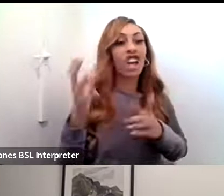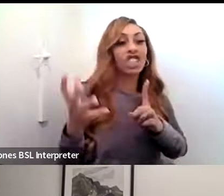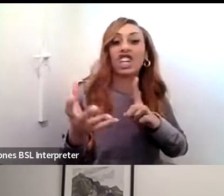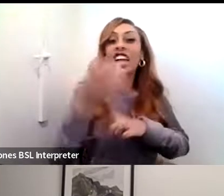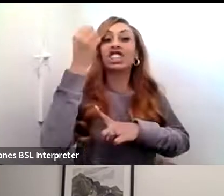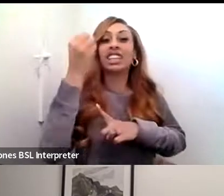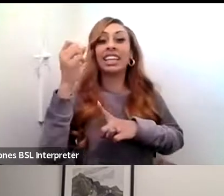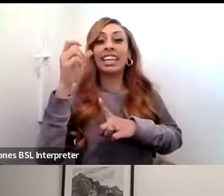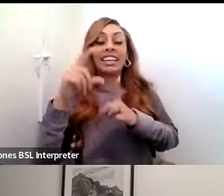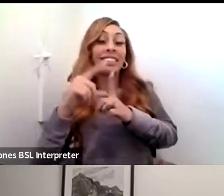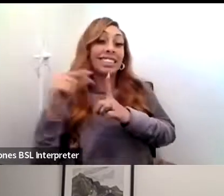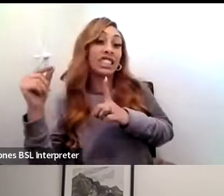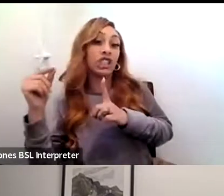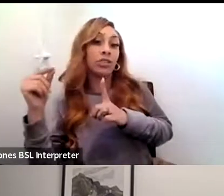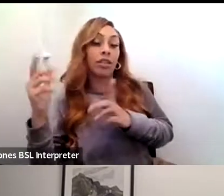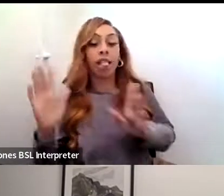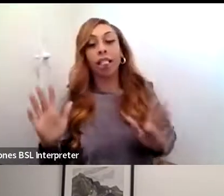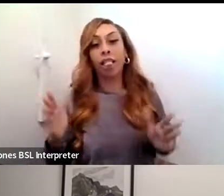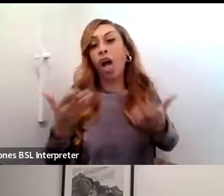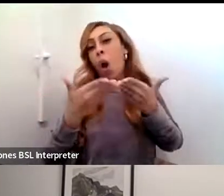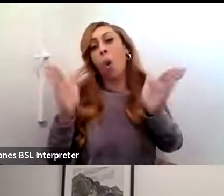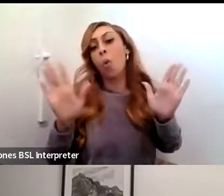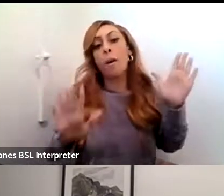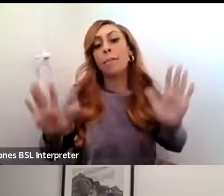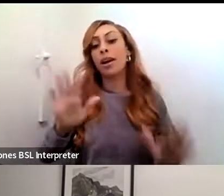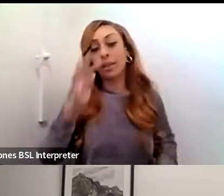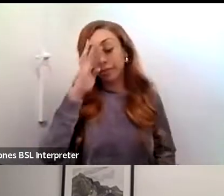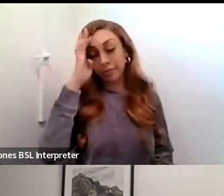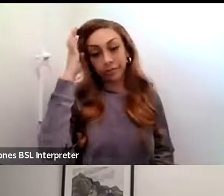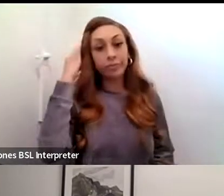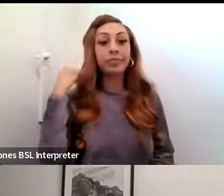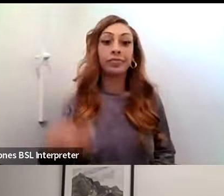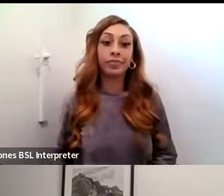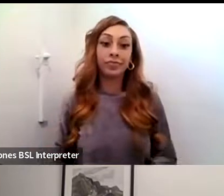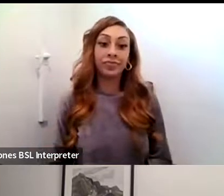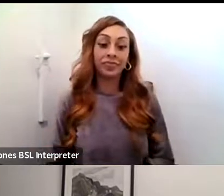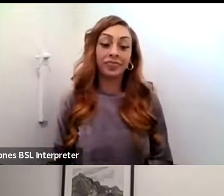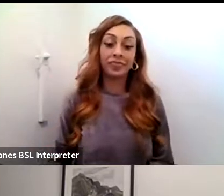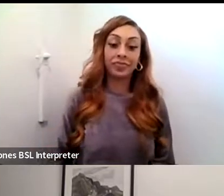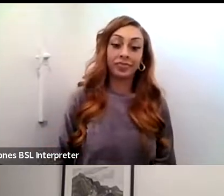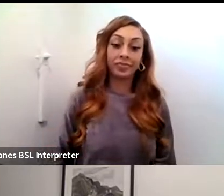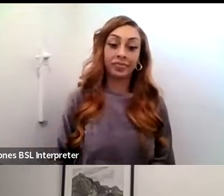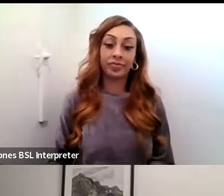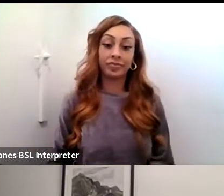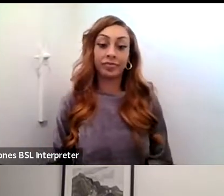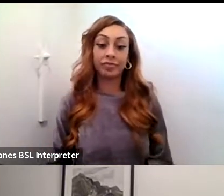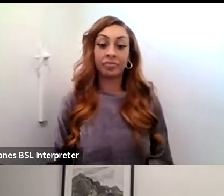That's a very kind of open topic really, just to see if anyone had any thoughts on that, that idea of audience acknowledgement.